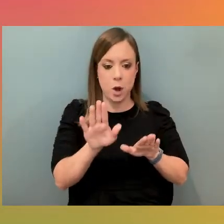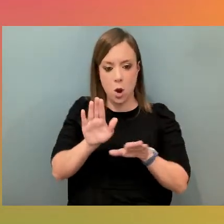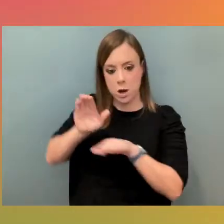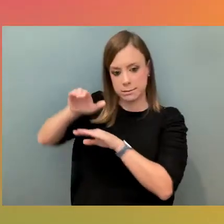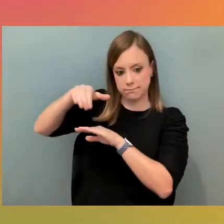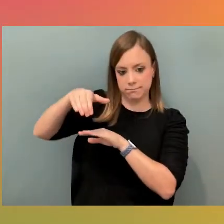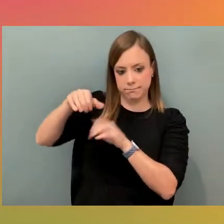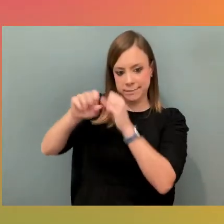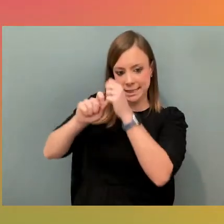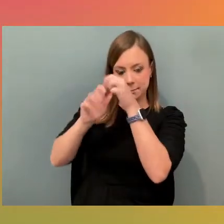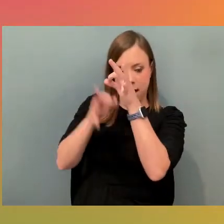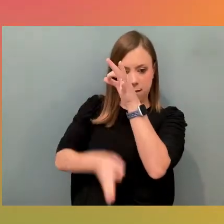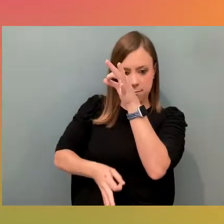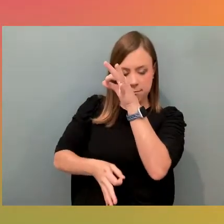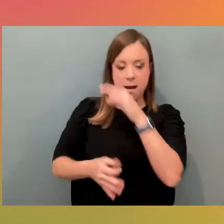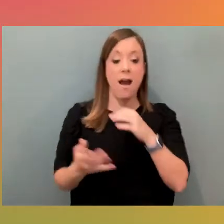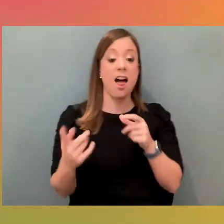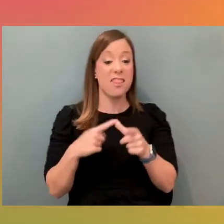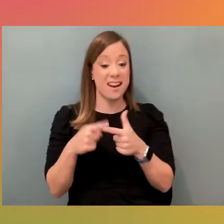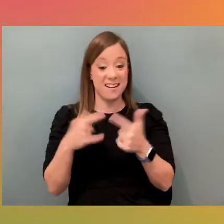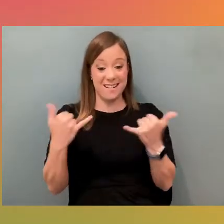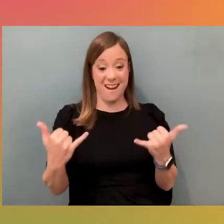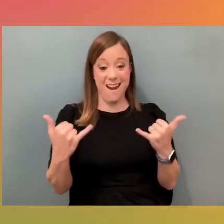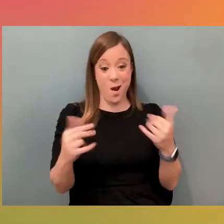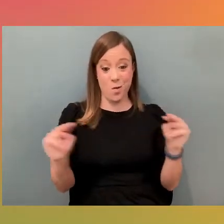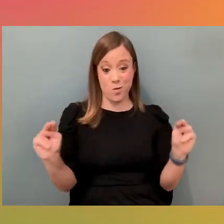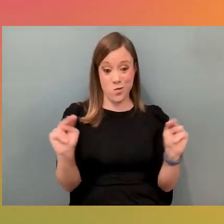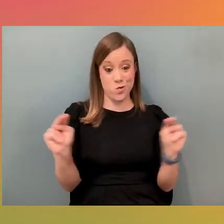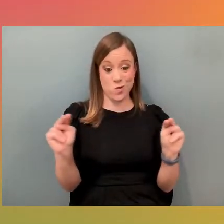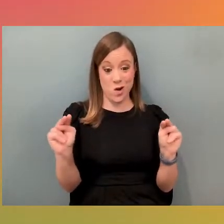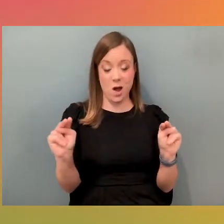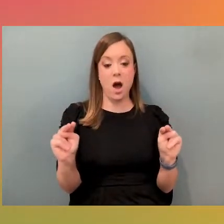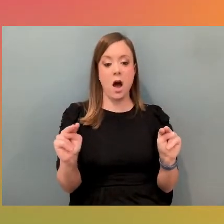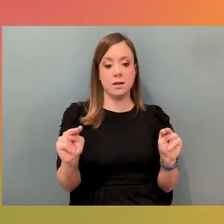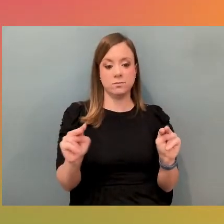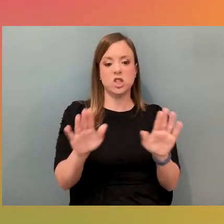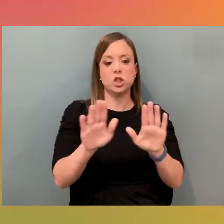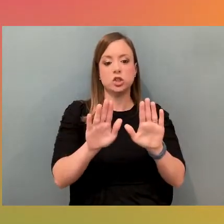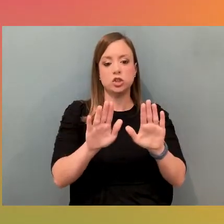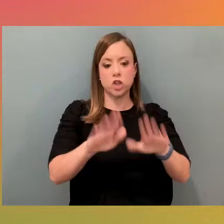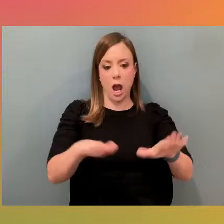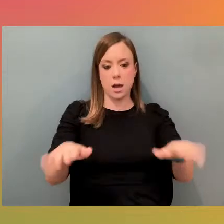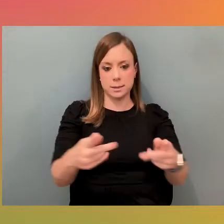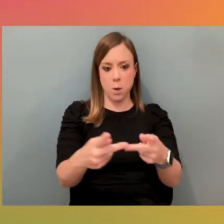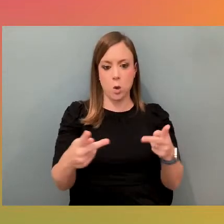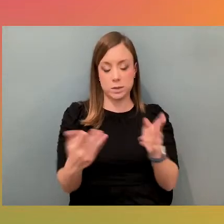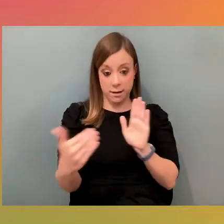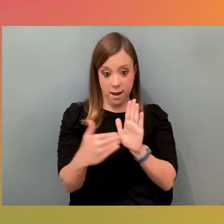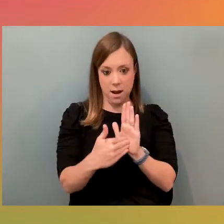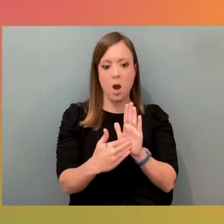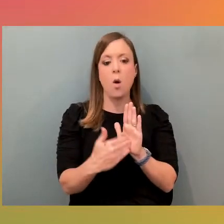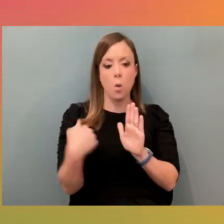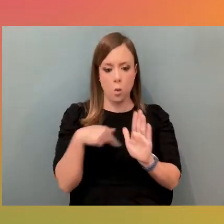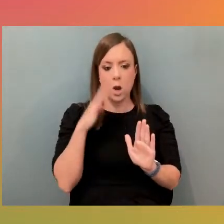ARCH OPEN THE HEART. EXHALE, ROUND. AND THEN COME TO NEUTRAL AND WE WILL MAKE OUR WAY BACK INTO A